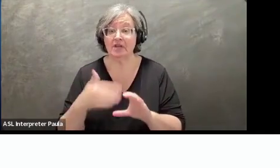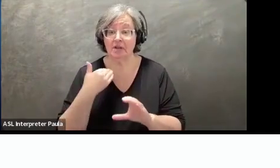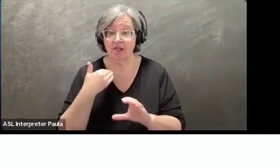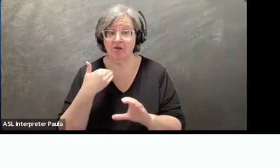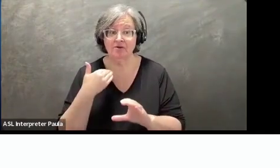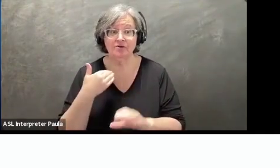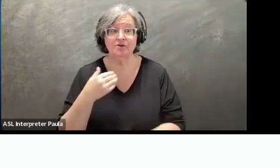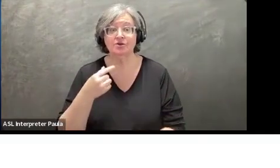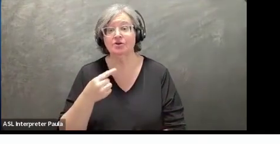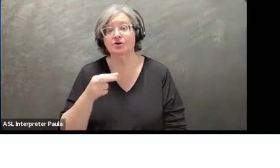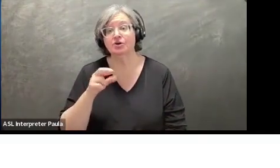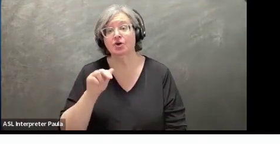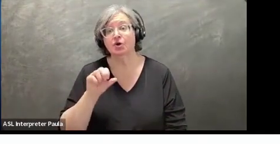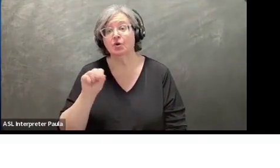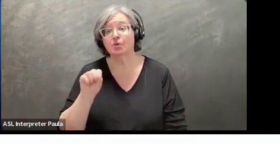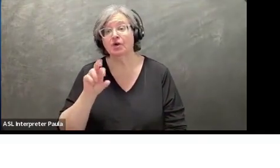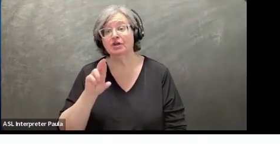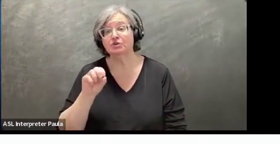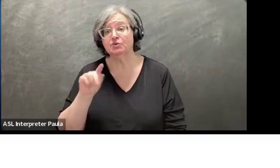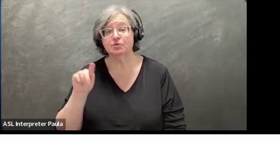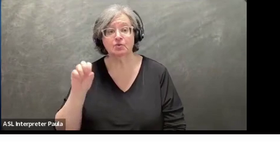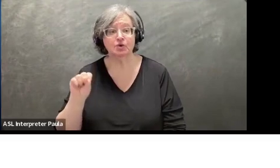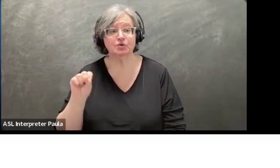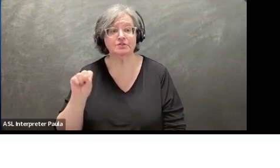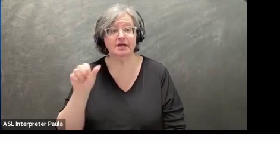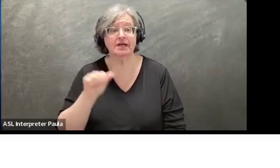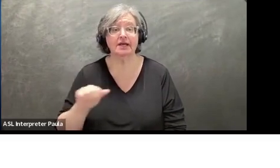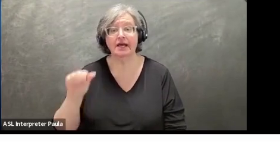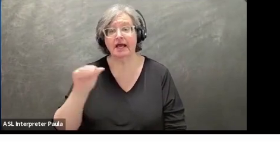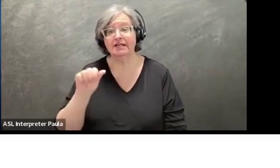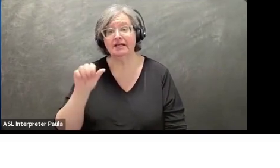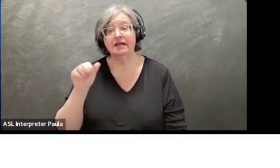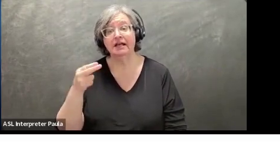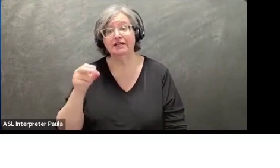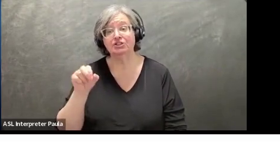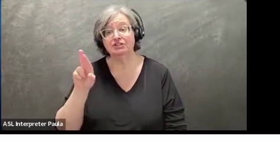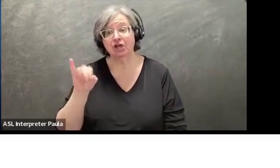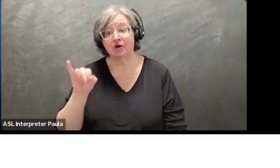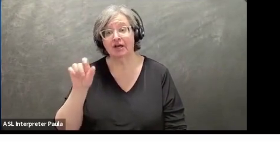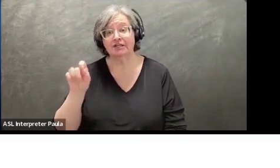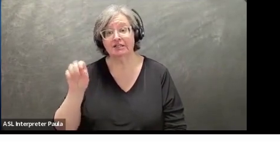the grassroots project, at grassroots@hsri.org that email